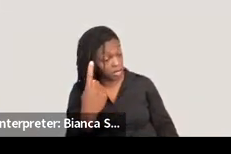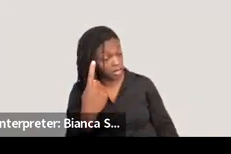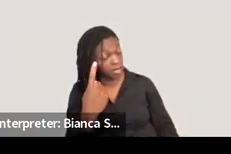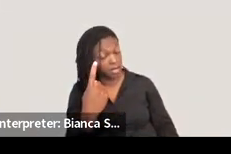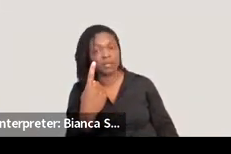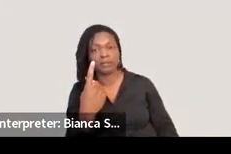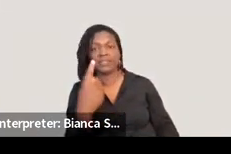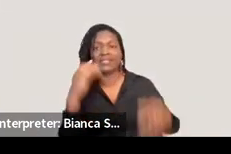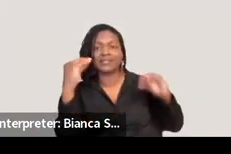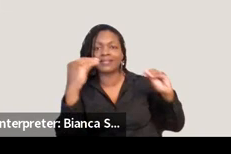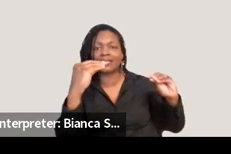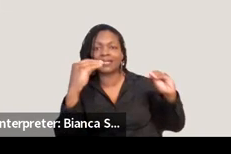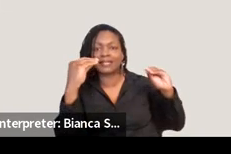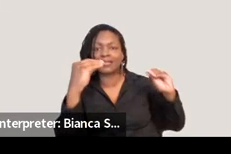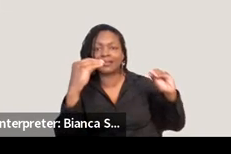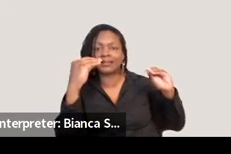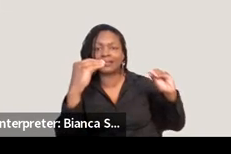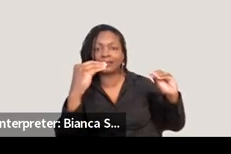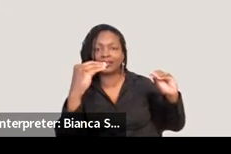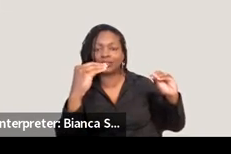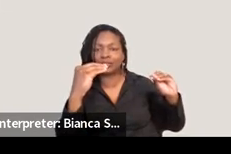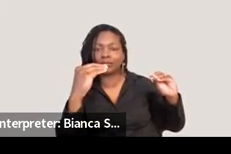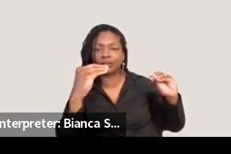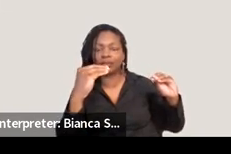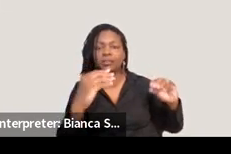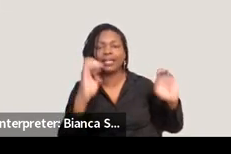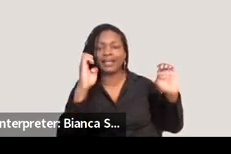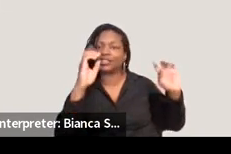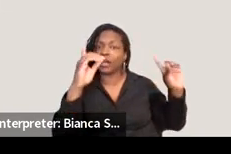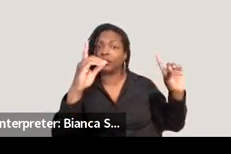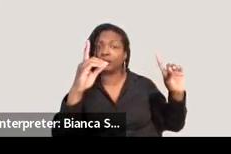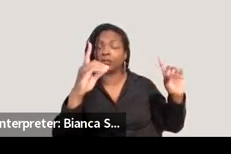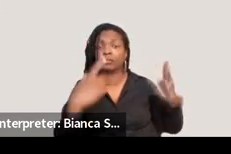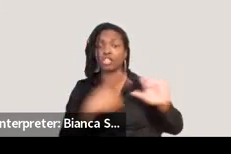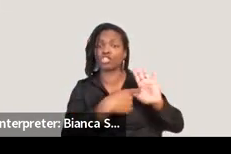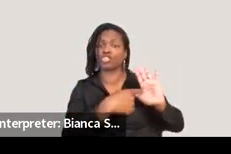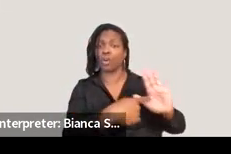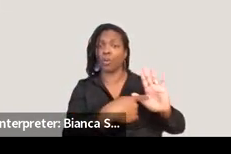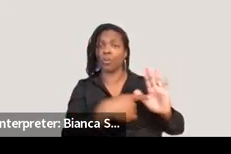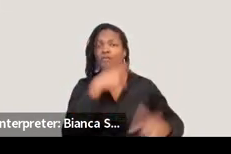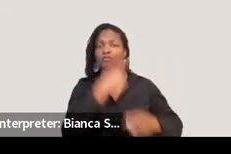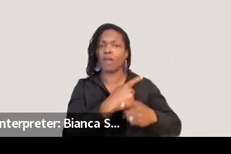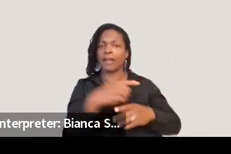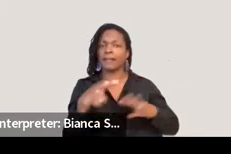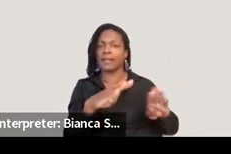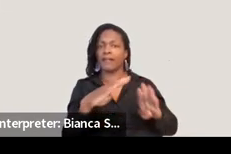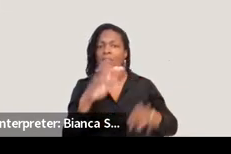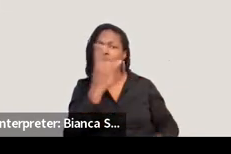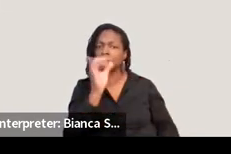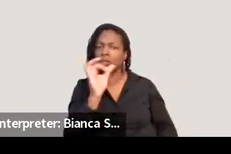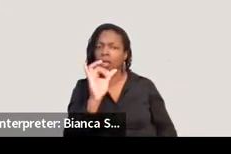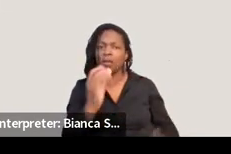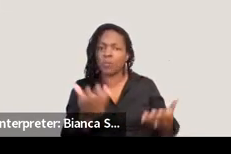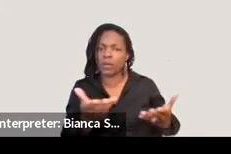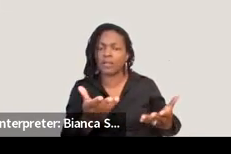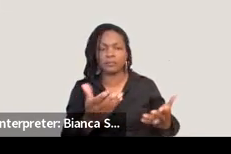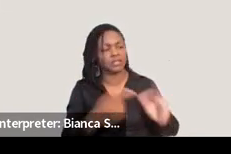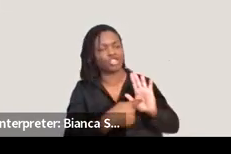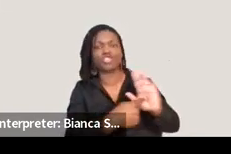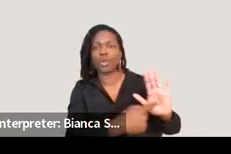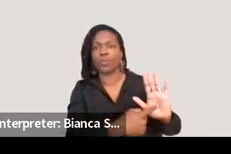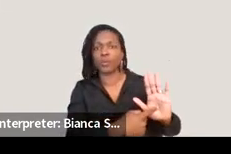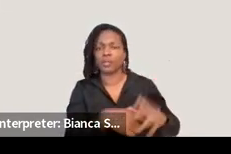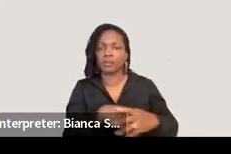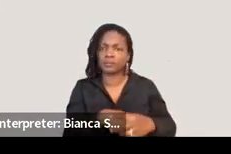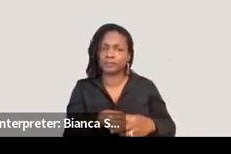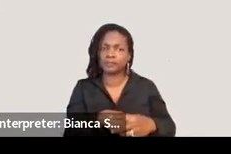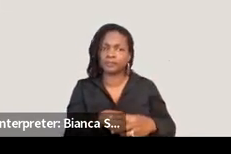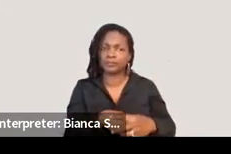Model with the appropriate or proper behavior looks like. And You know, prior to.